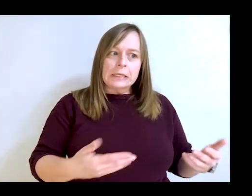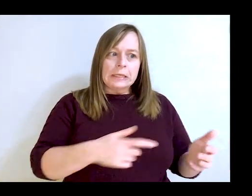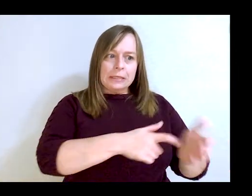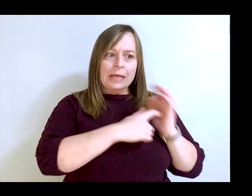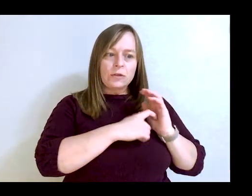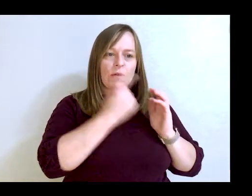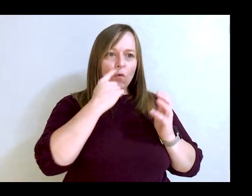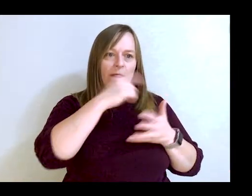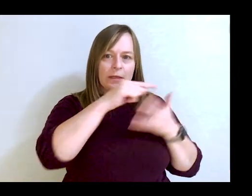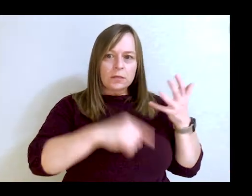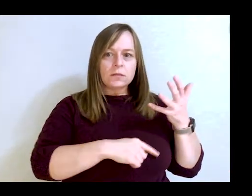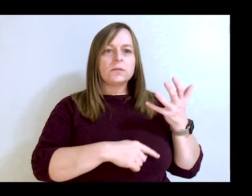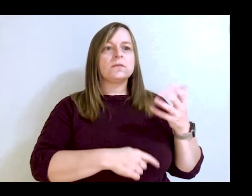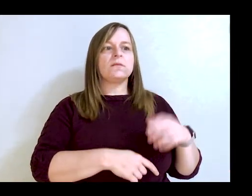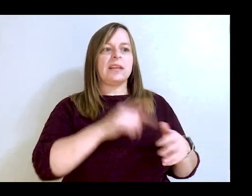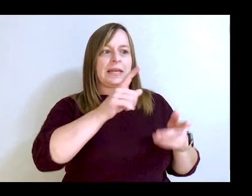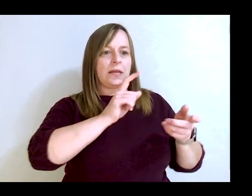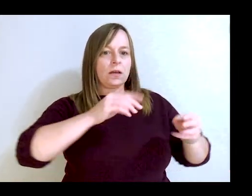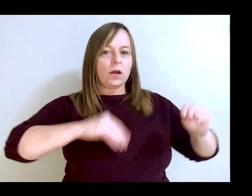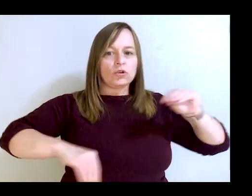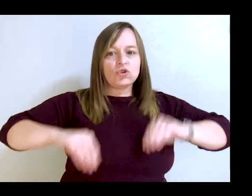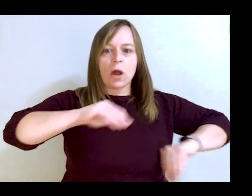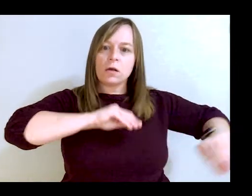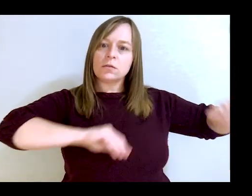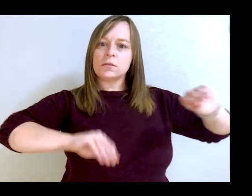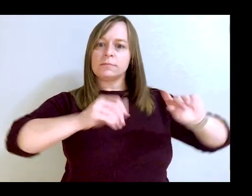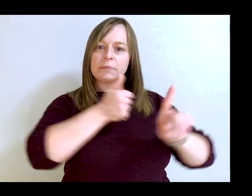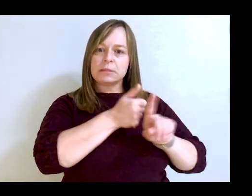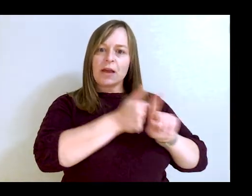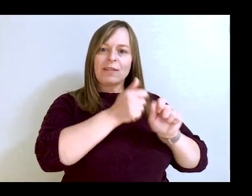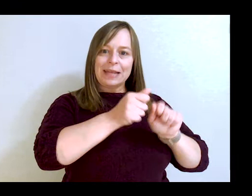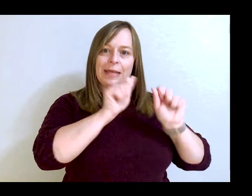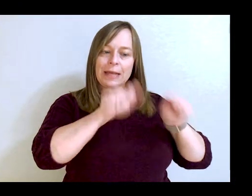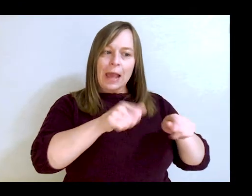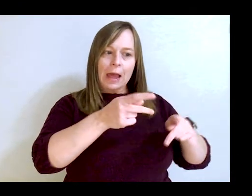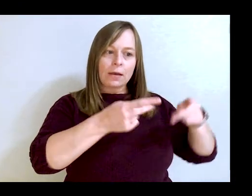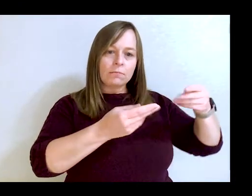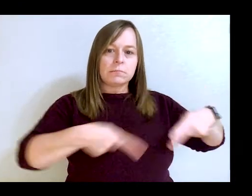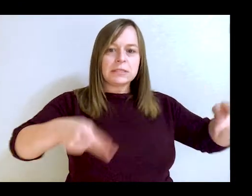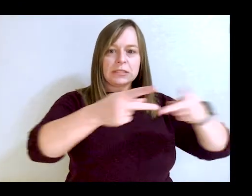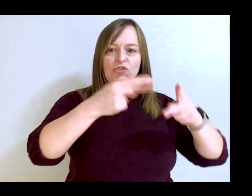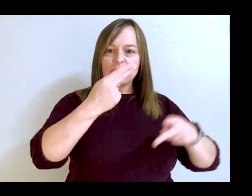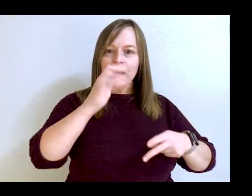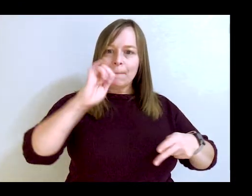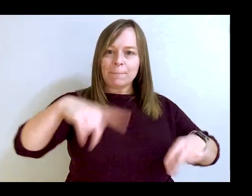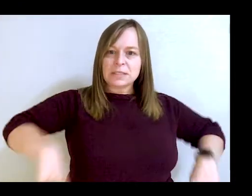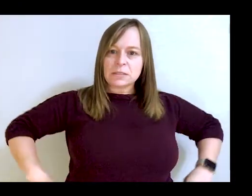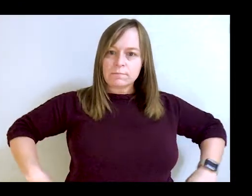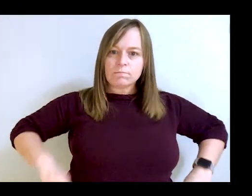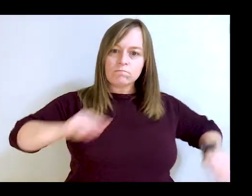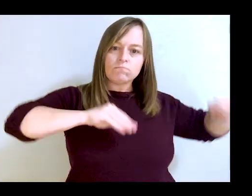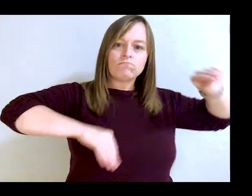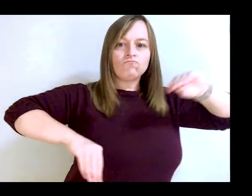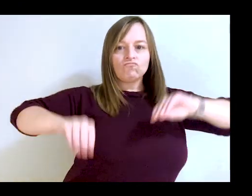necessary because he adjusts himself. He is able to position his hip and his body